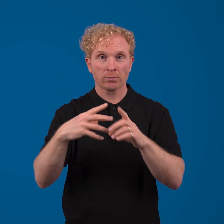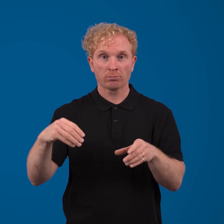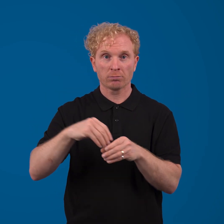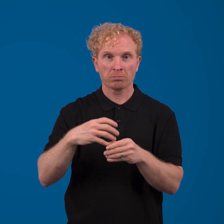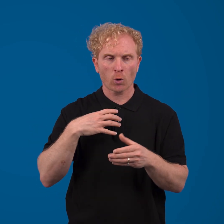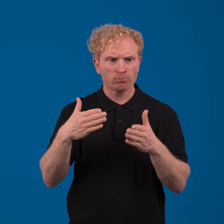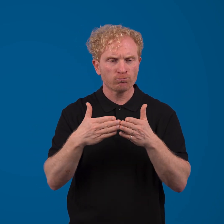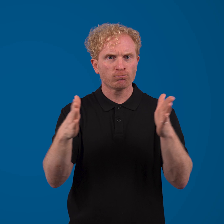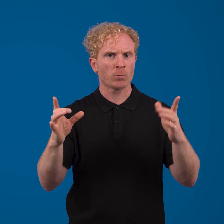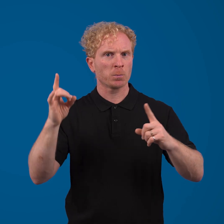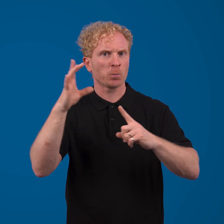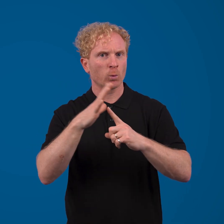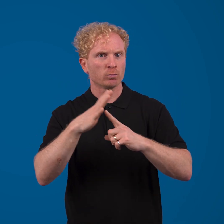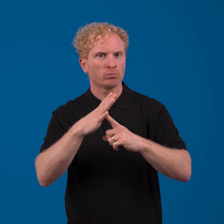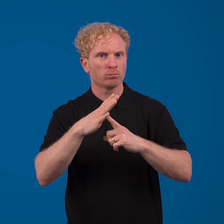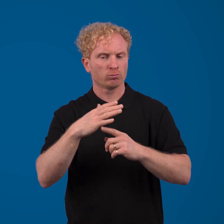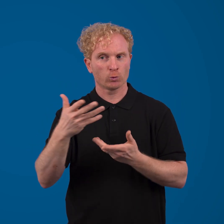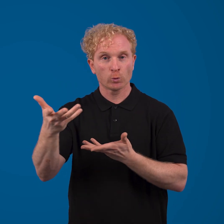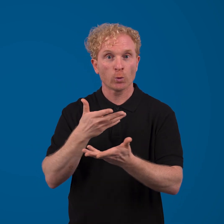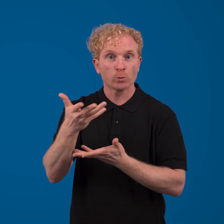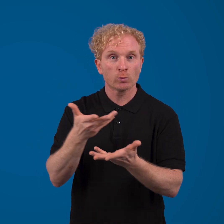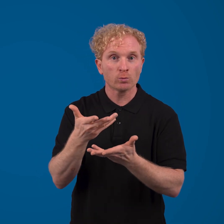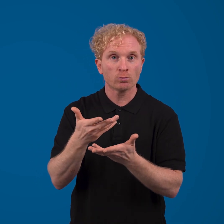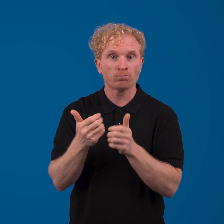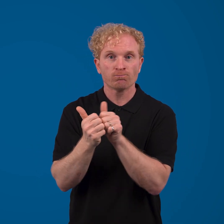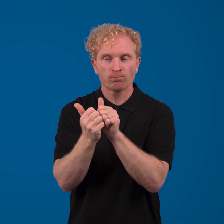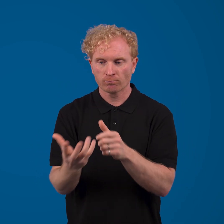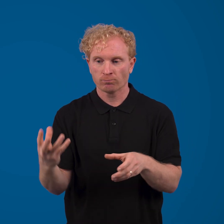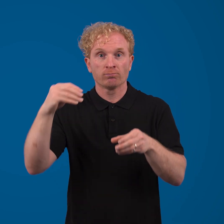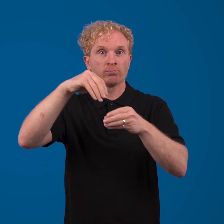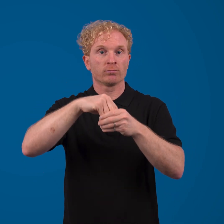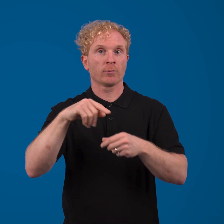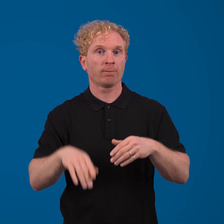and include a much more significant and broad ranging consultation component